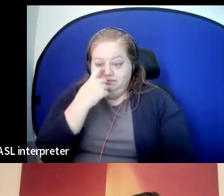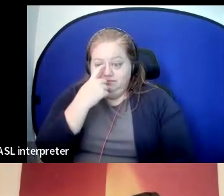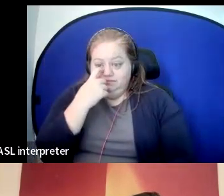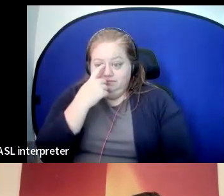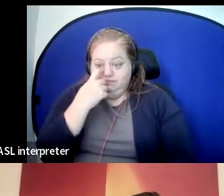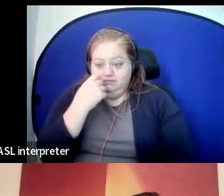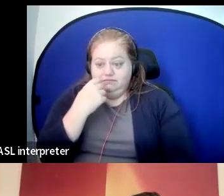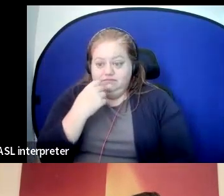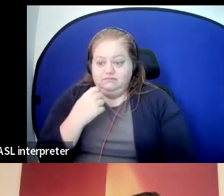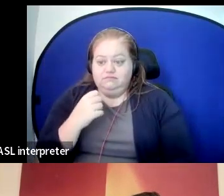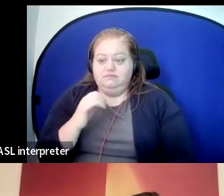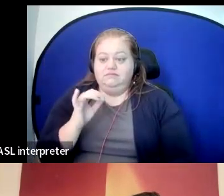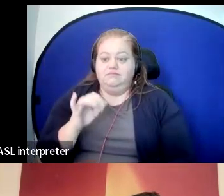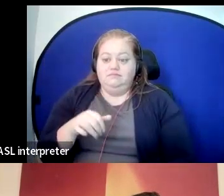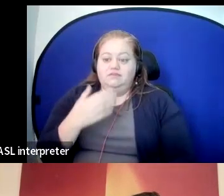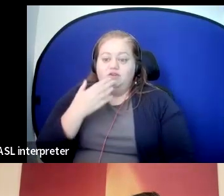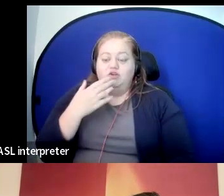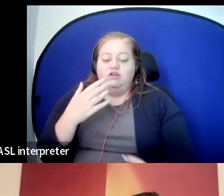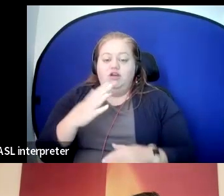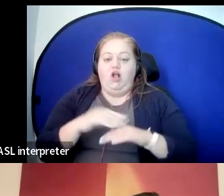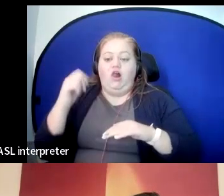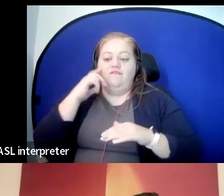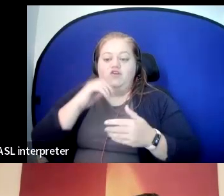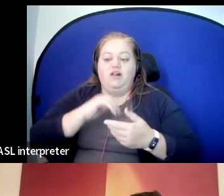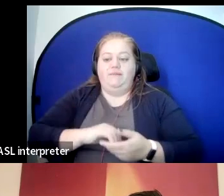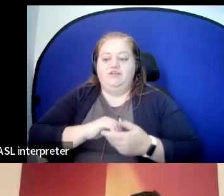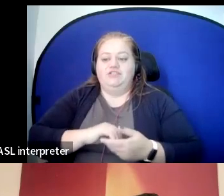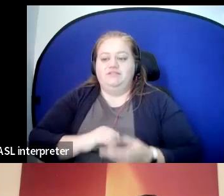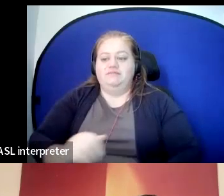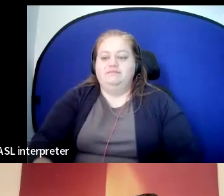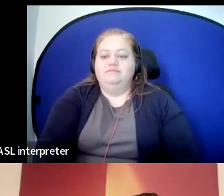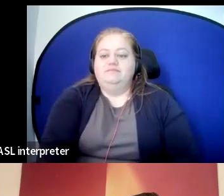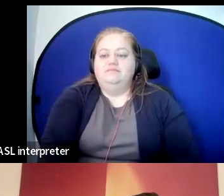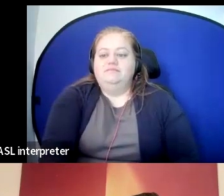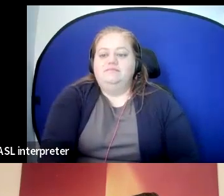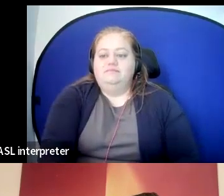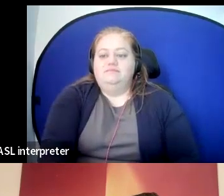That's a call for collaboration. Yeah, so I